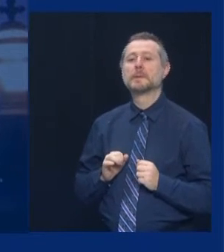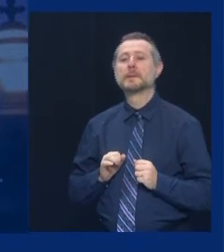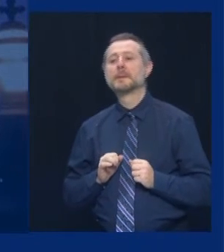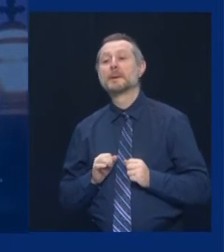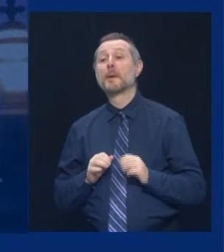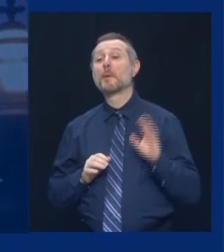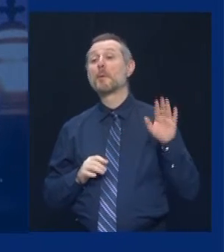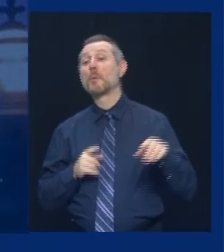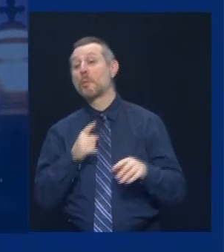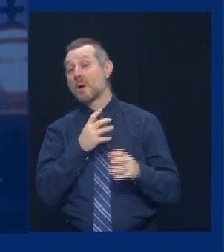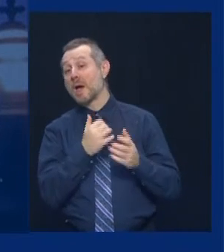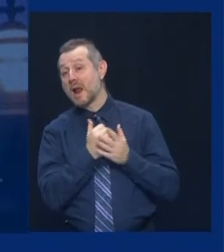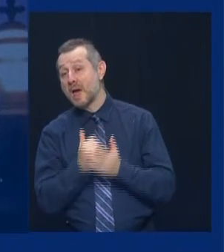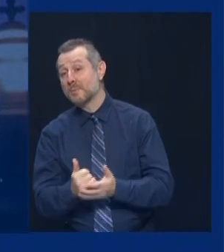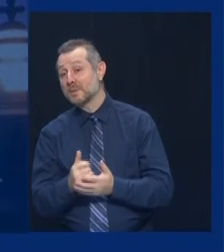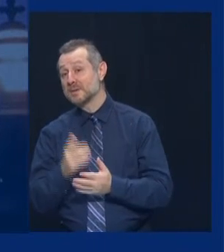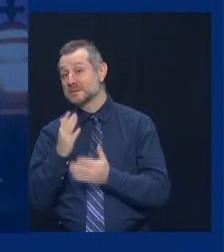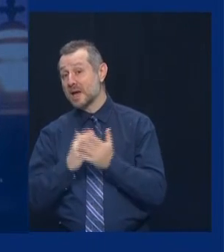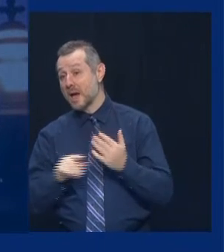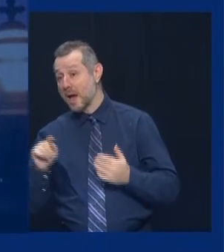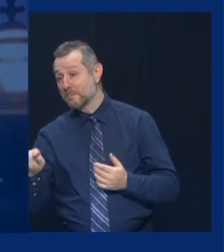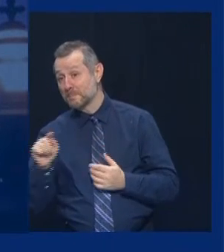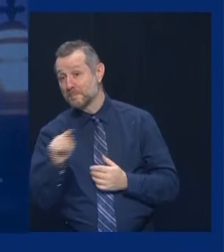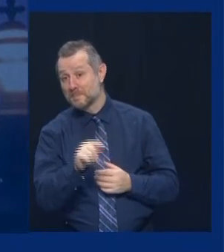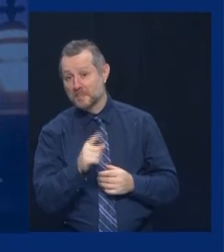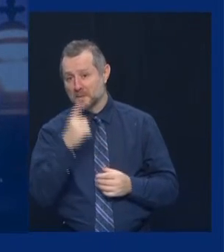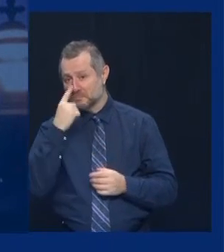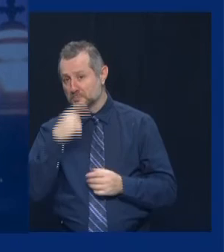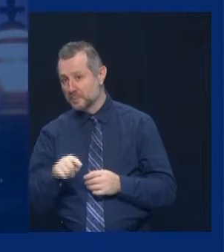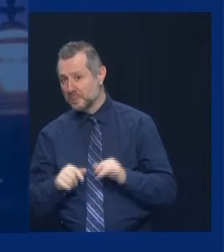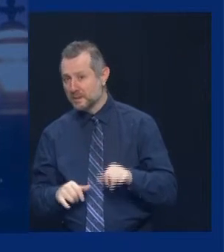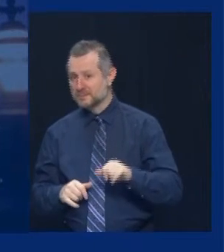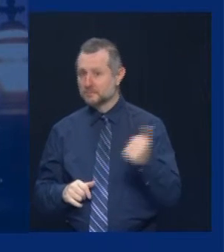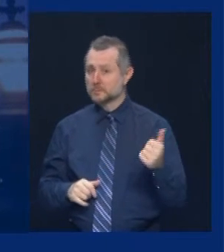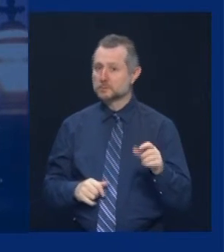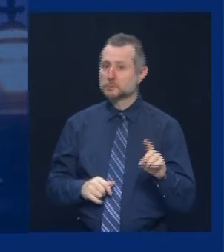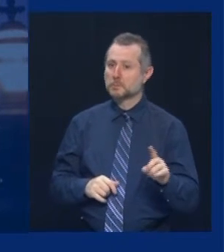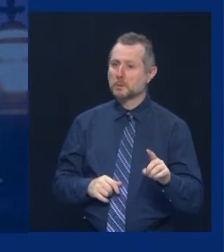WAS A SOPHIE'S CHOICE.